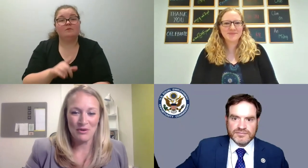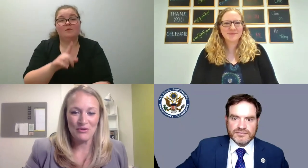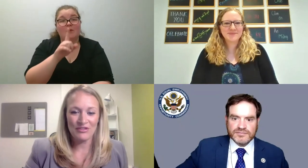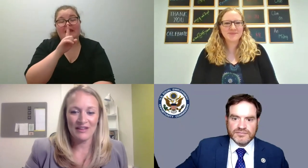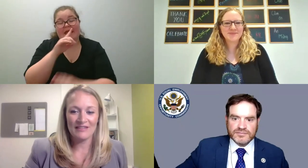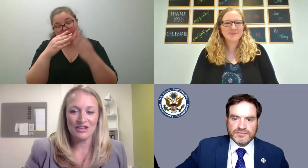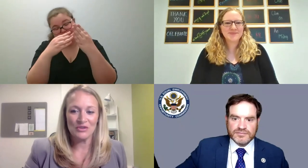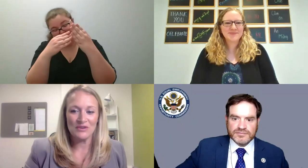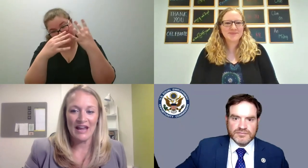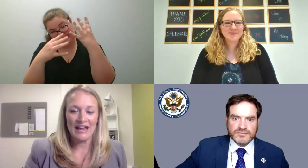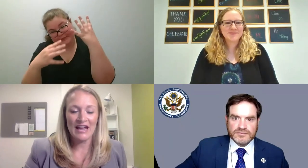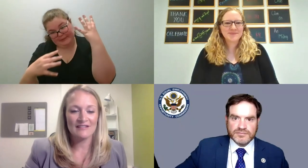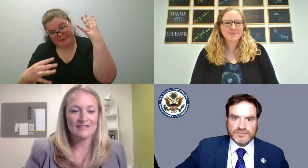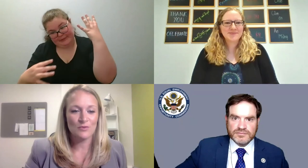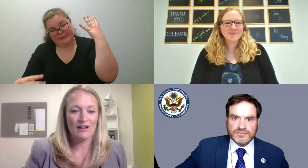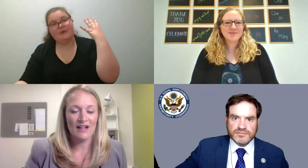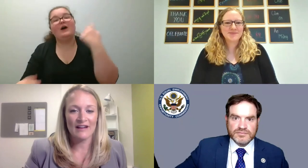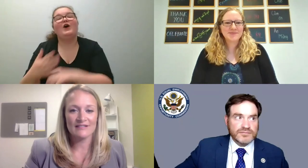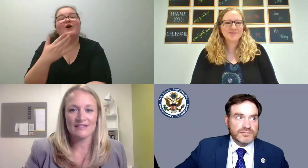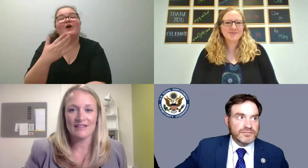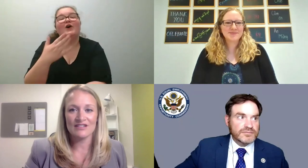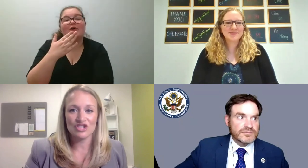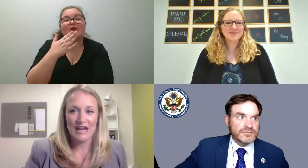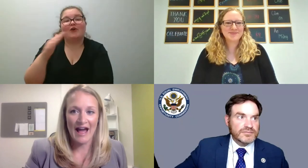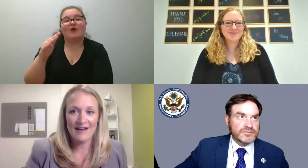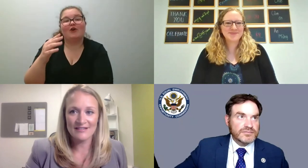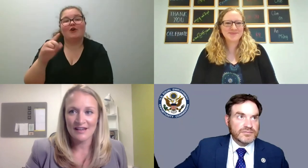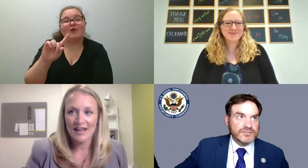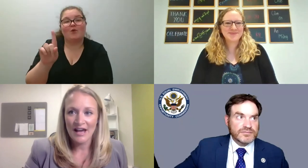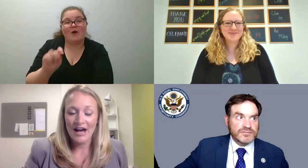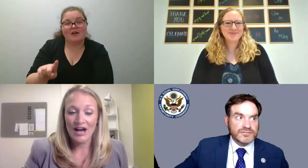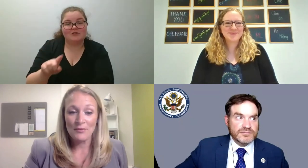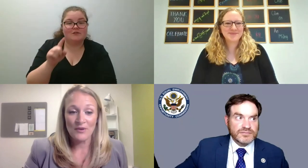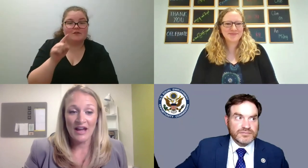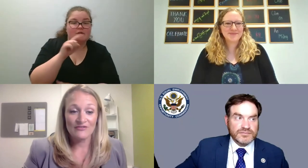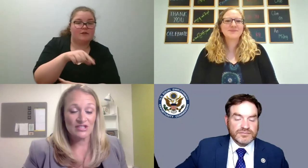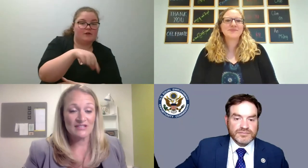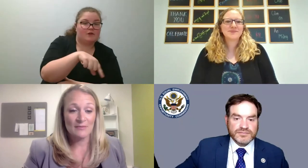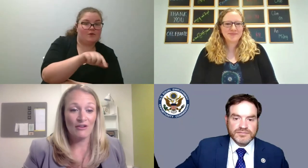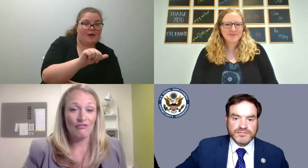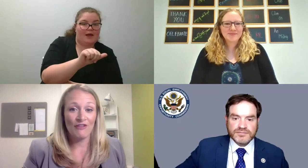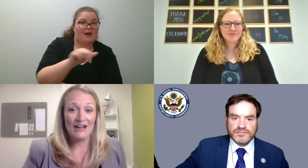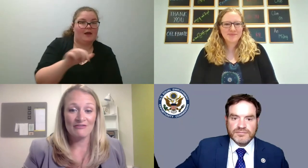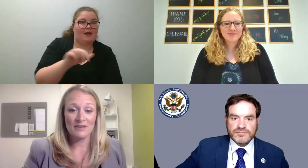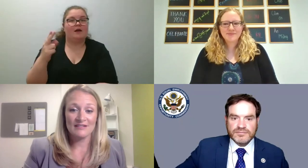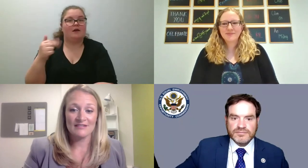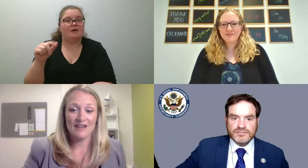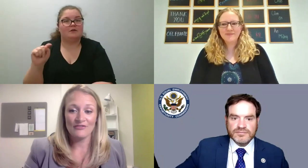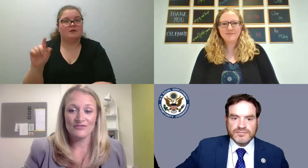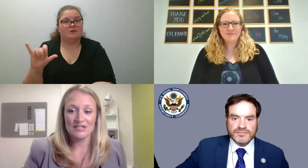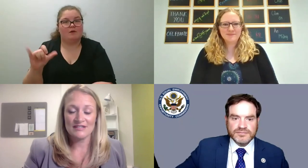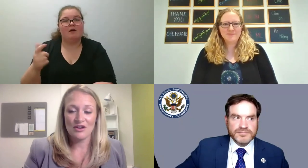both in the Q&A as well as in the chat and we have just about five minutes left.